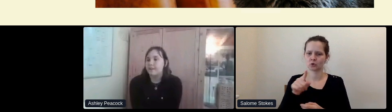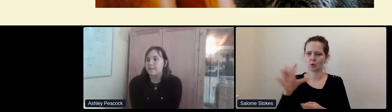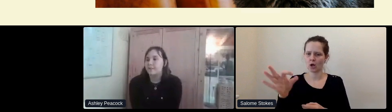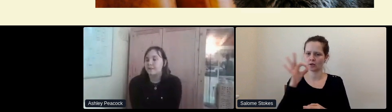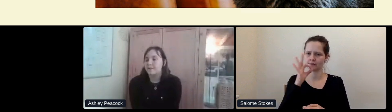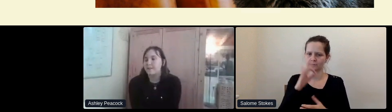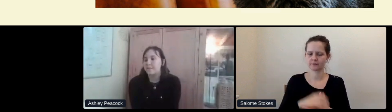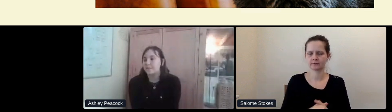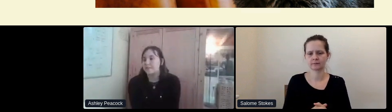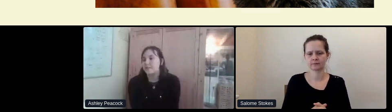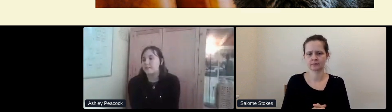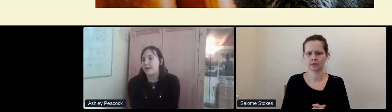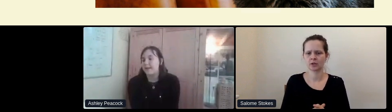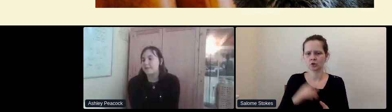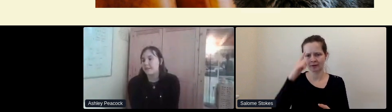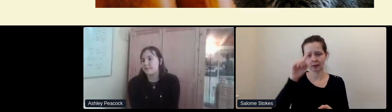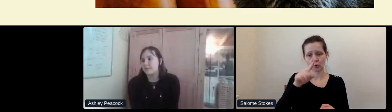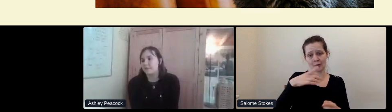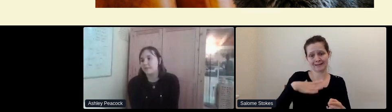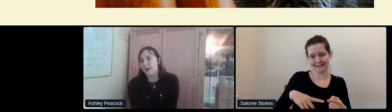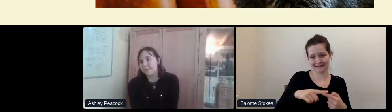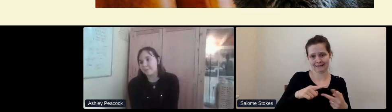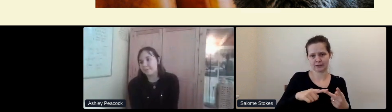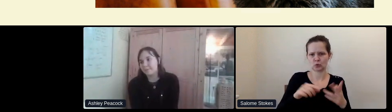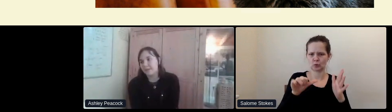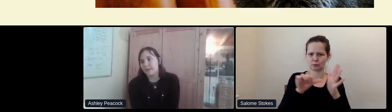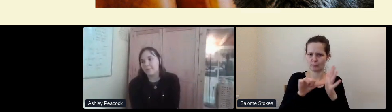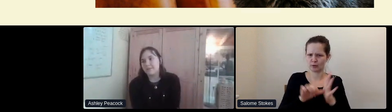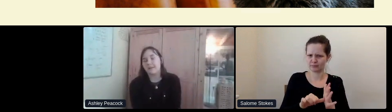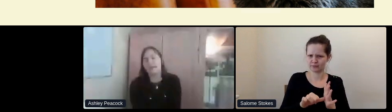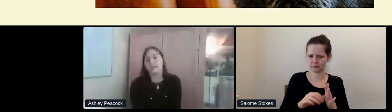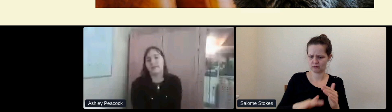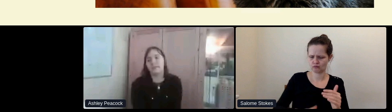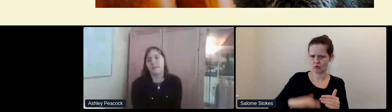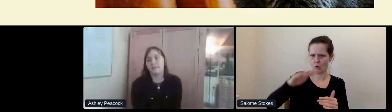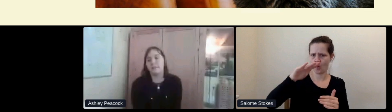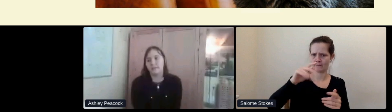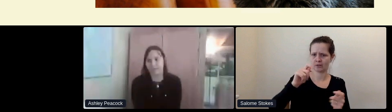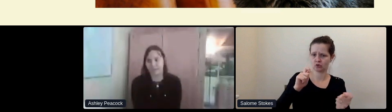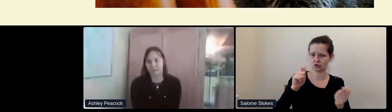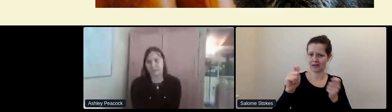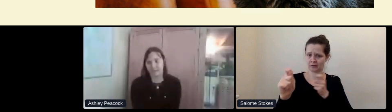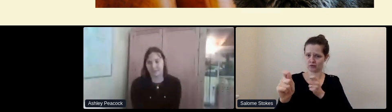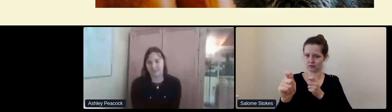that your needs and difficulties have changed over time particularly your sensory perceptions?